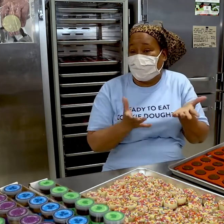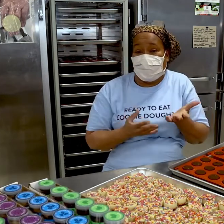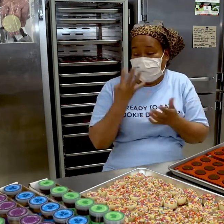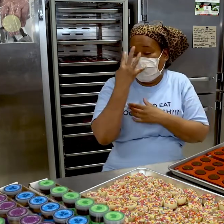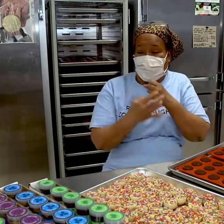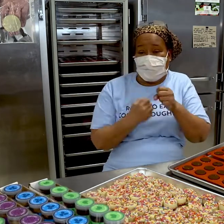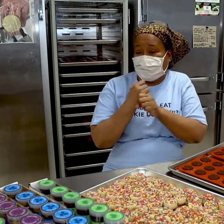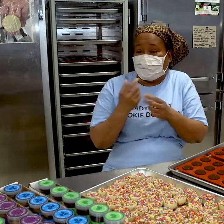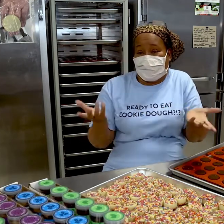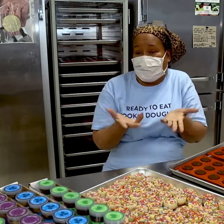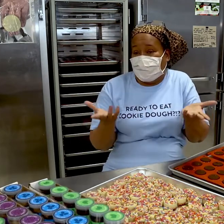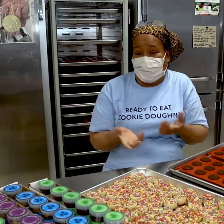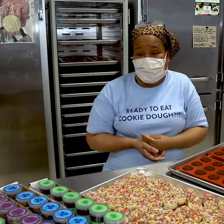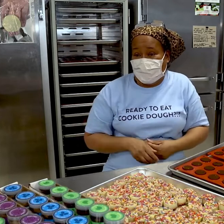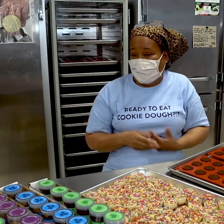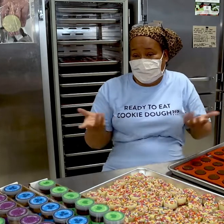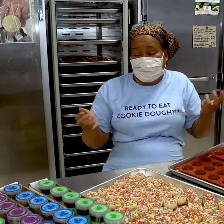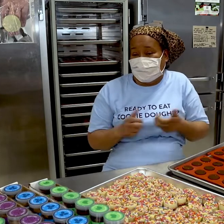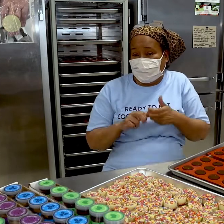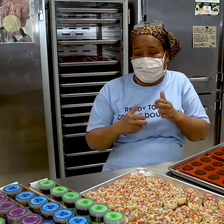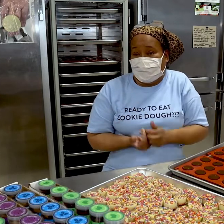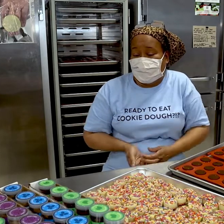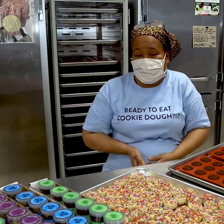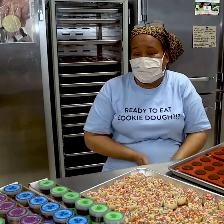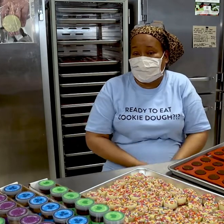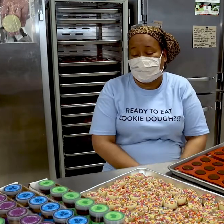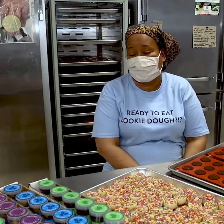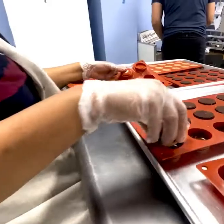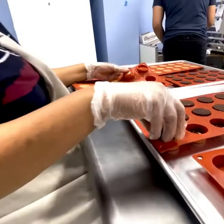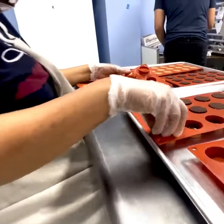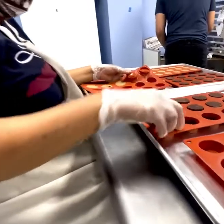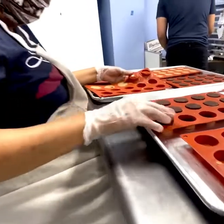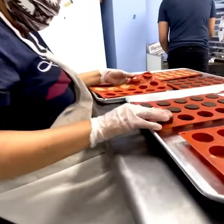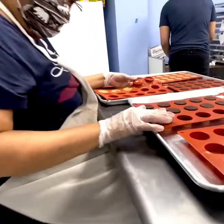and to clarify, and I’ve been here for four over four years now and it's been a great experience.